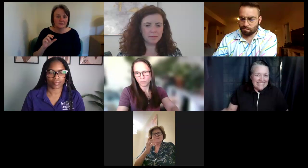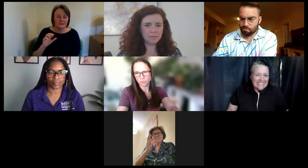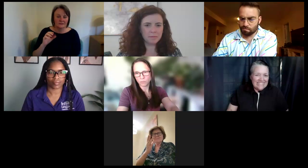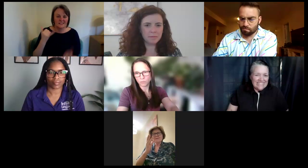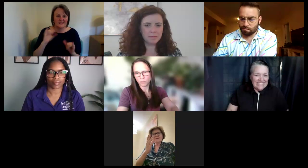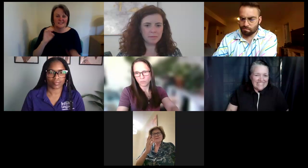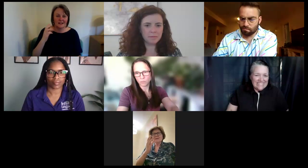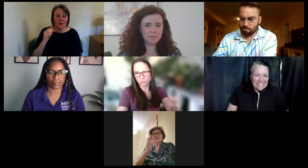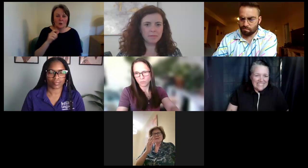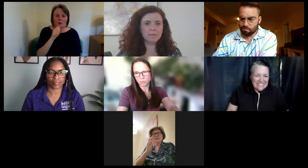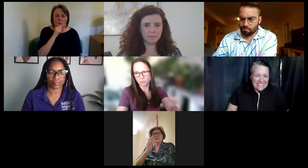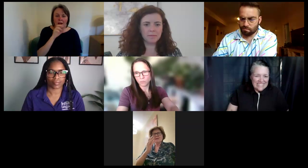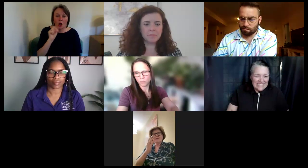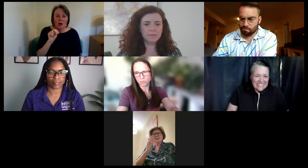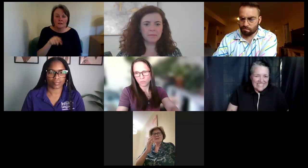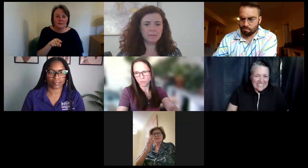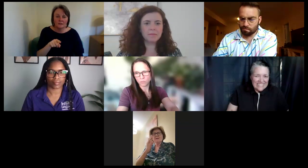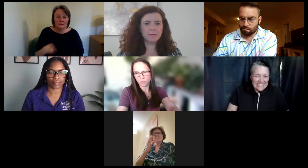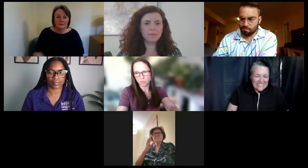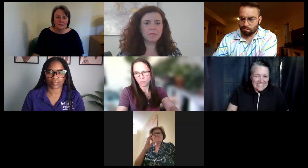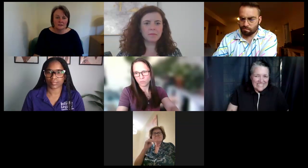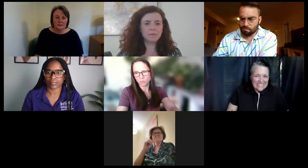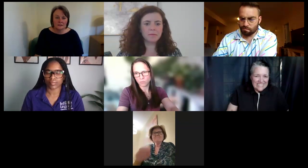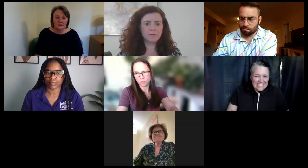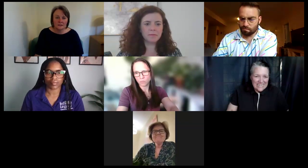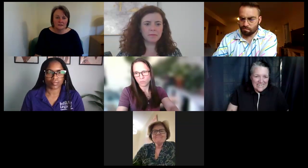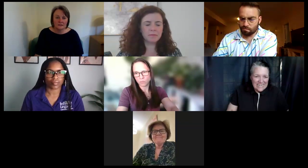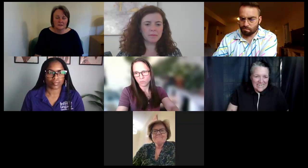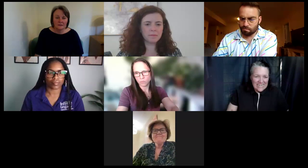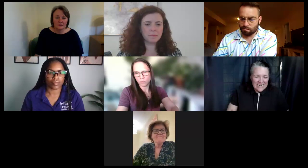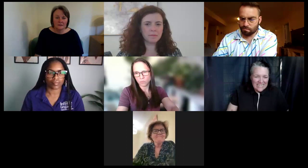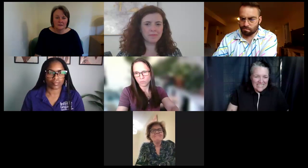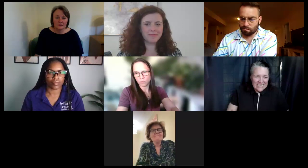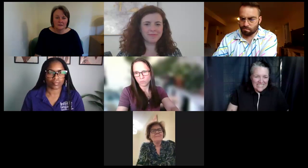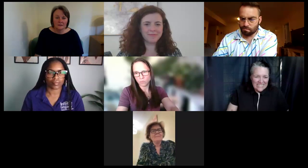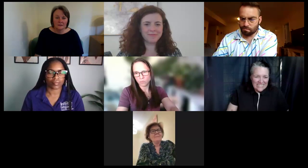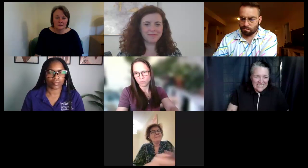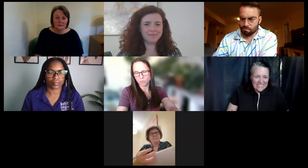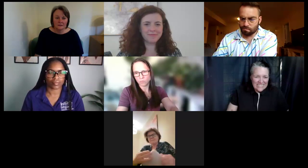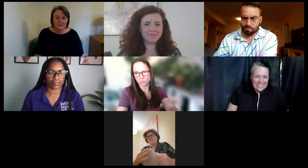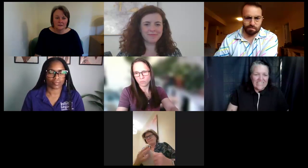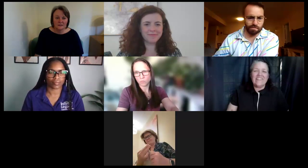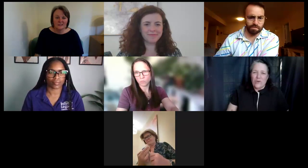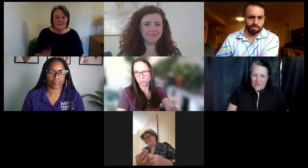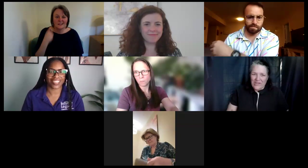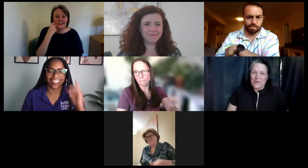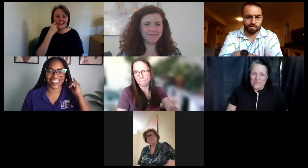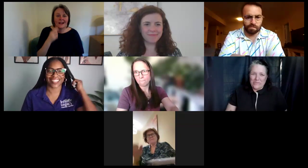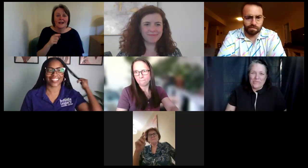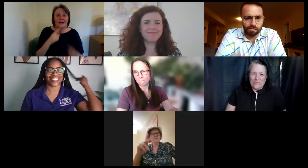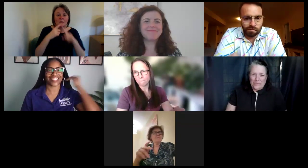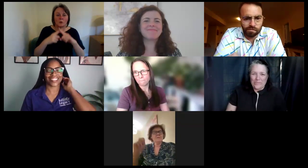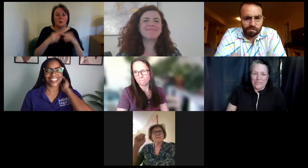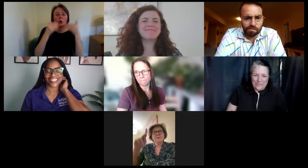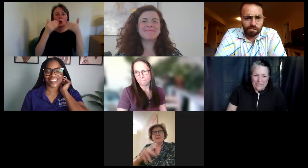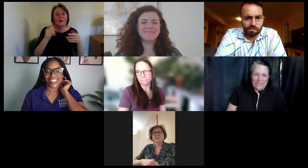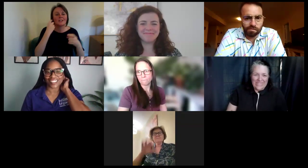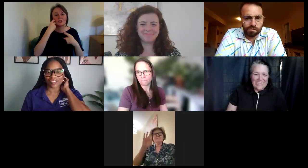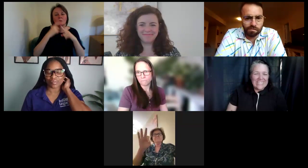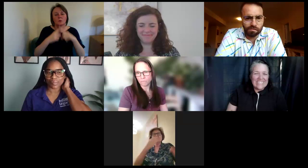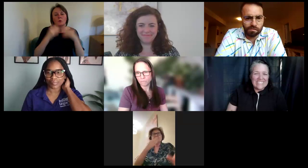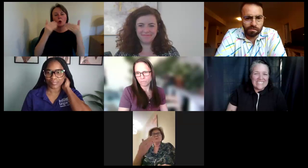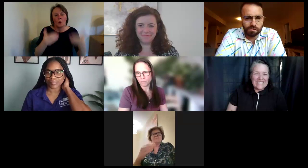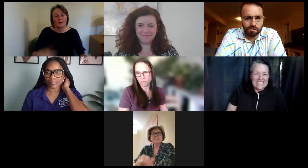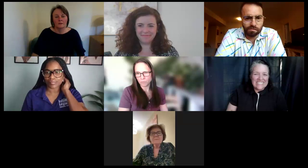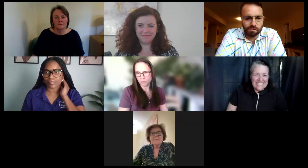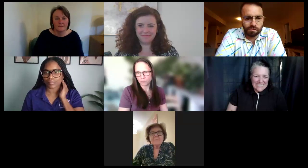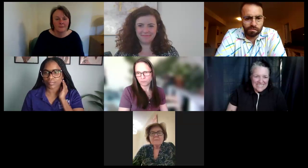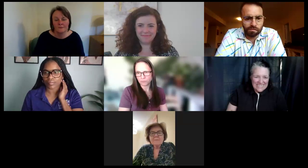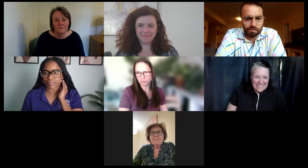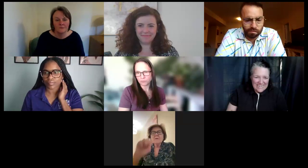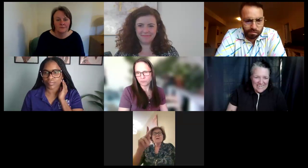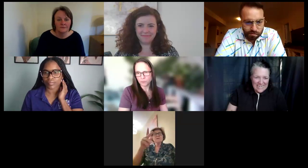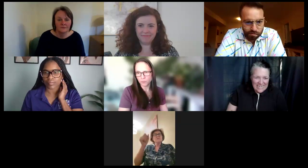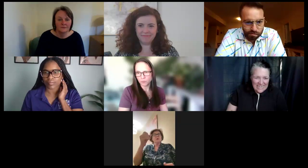Uh-oh, still echo, is your mic on? I just muted that mic, so go ahead.